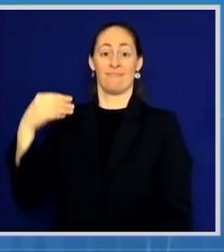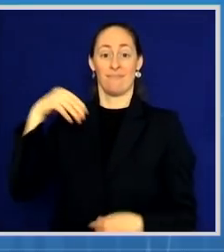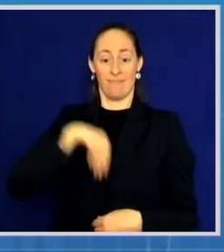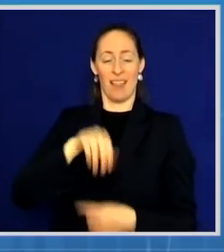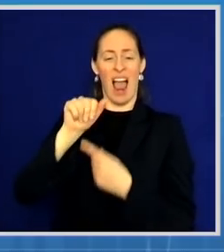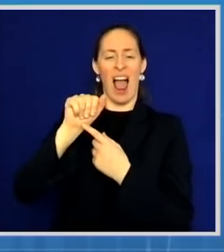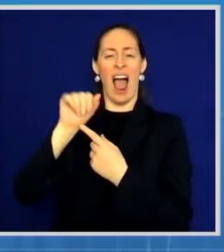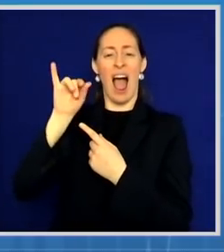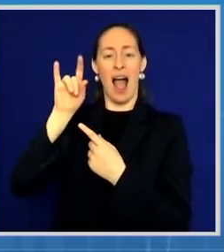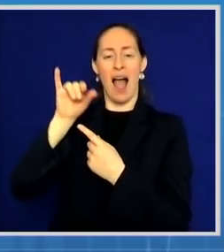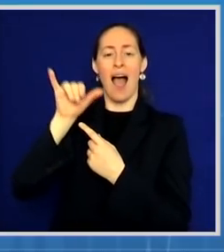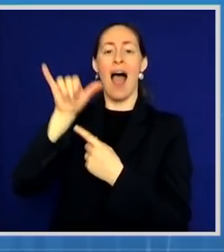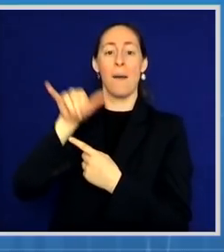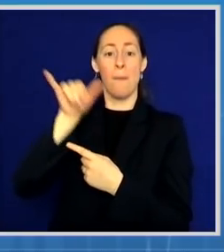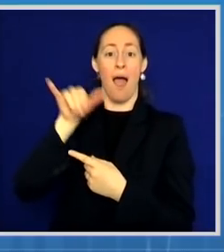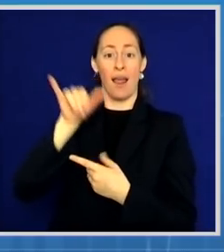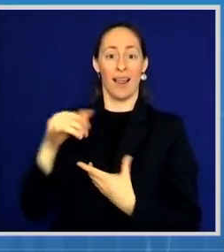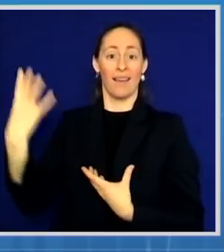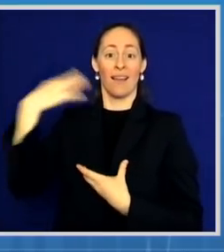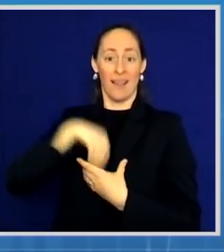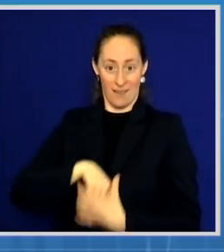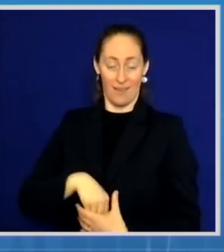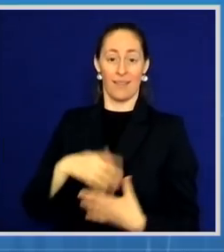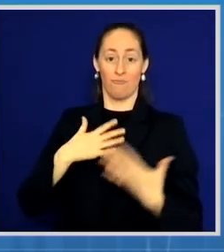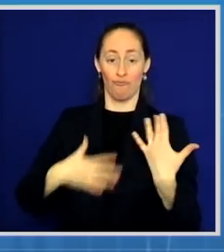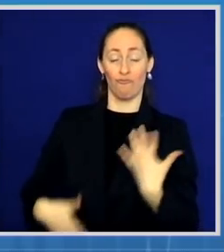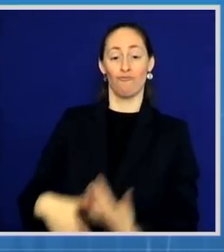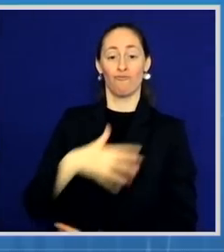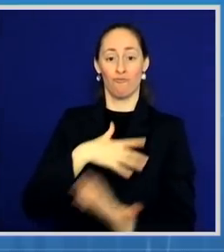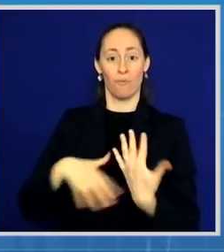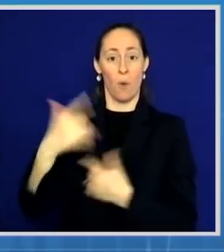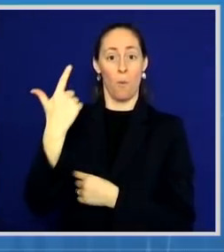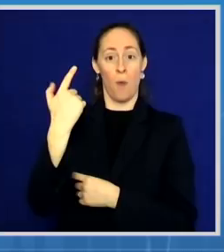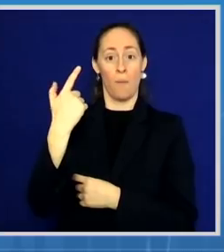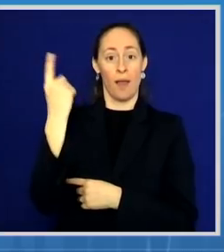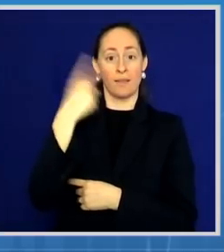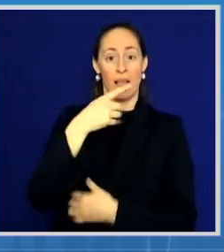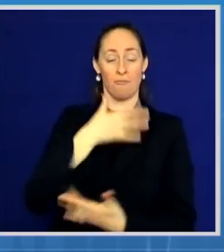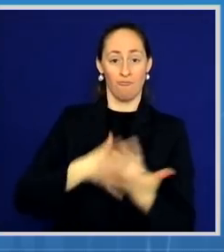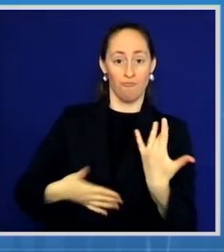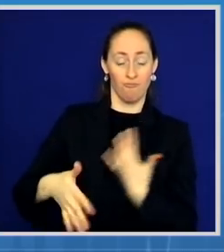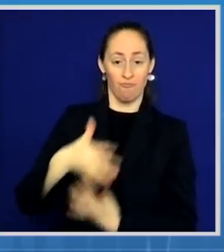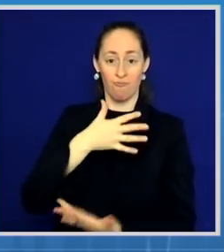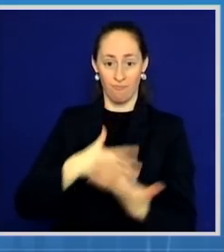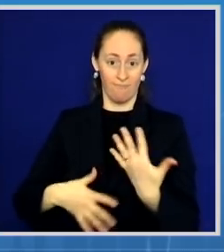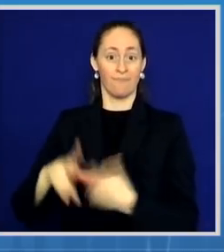versus the second dose, which is at day 28 to 35.